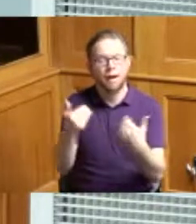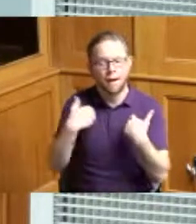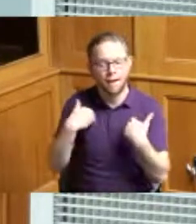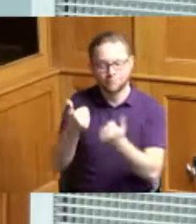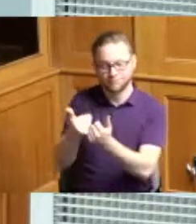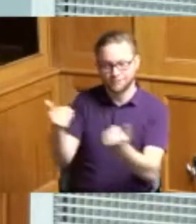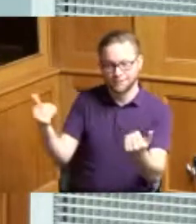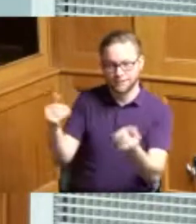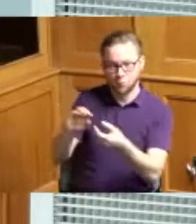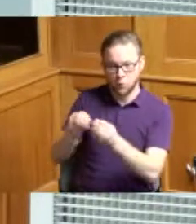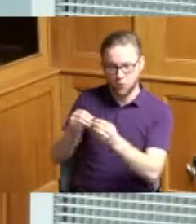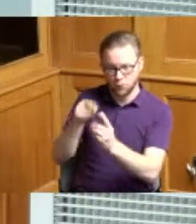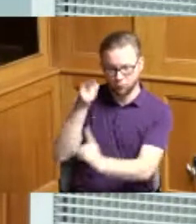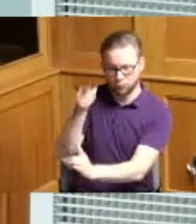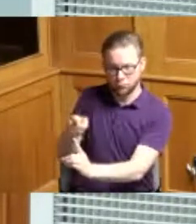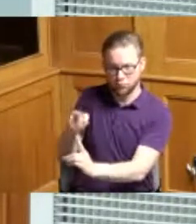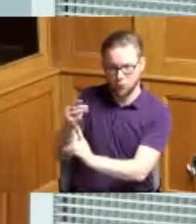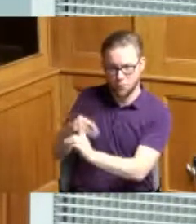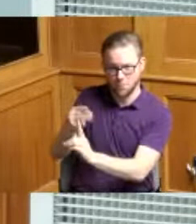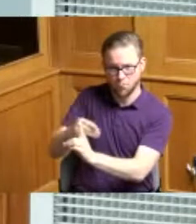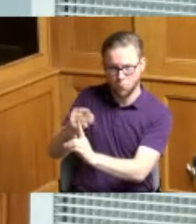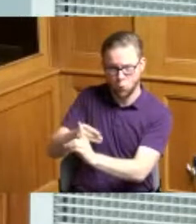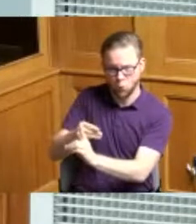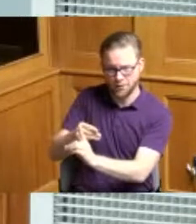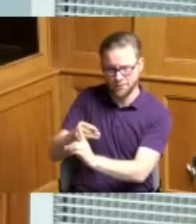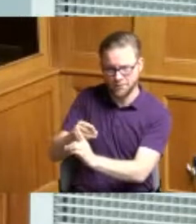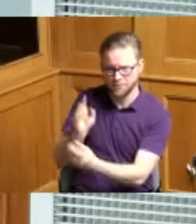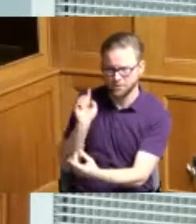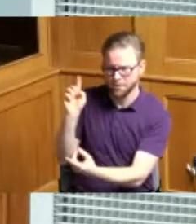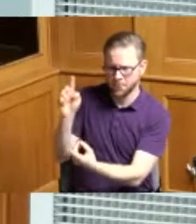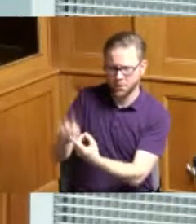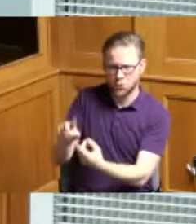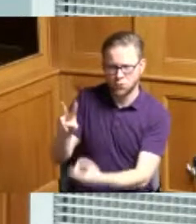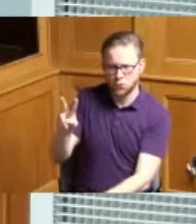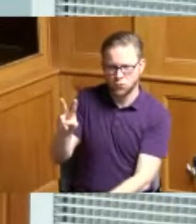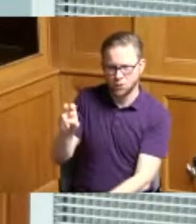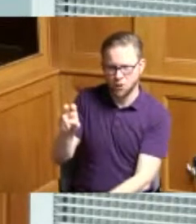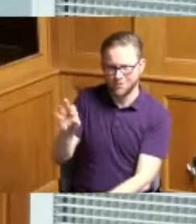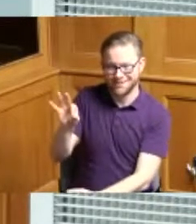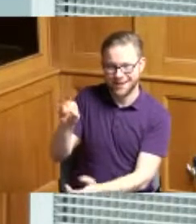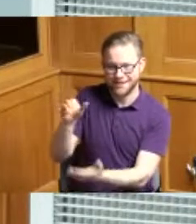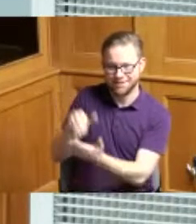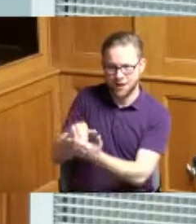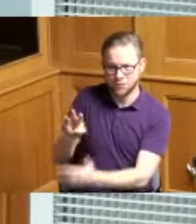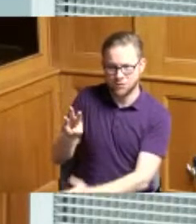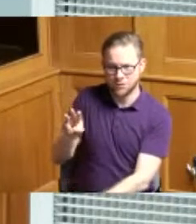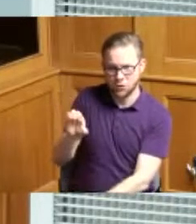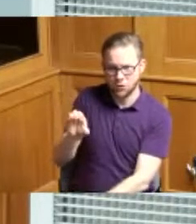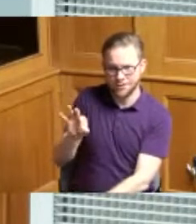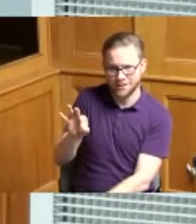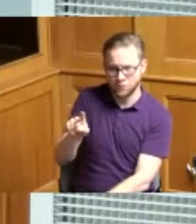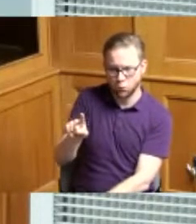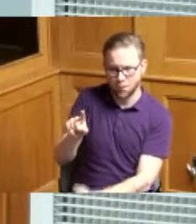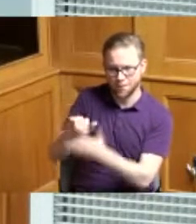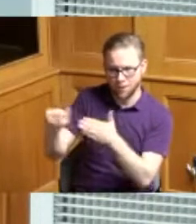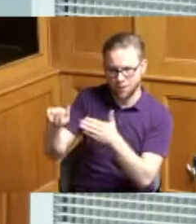if you're interested the mortgage funds issued to the data are 290 691 dollars and we have served